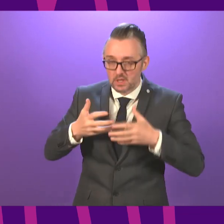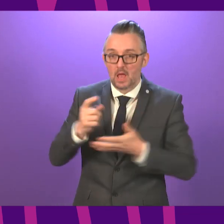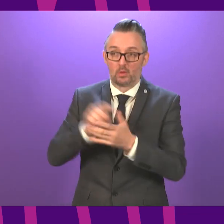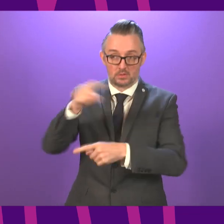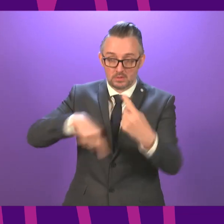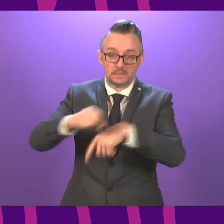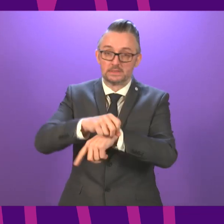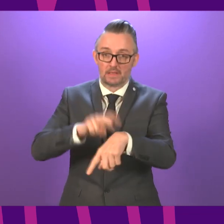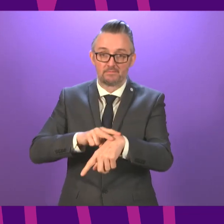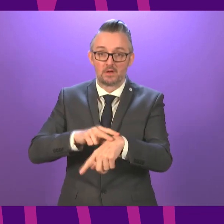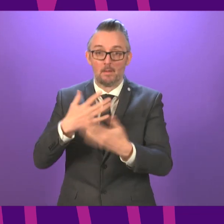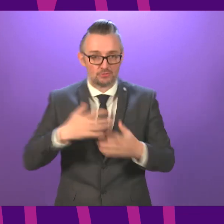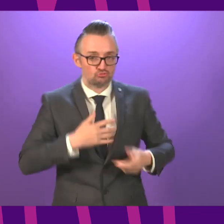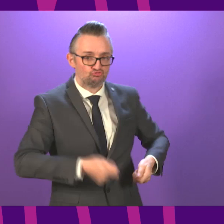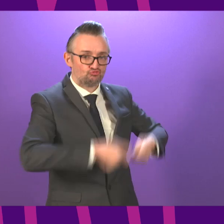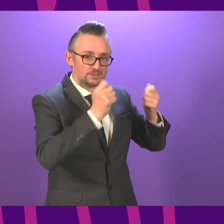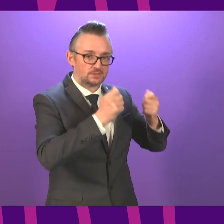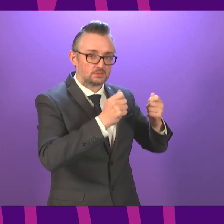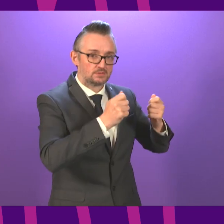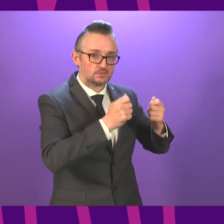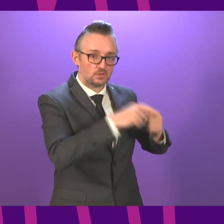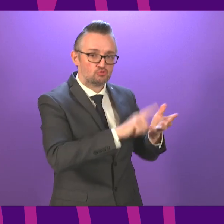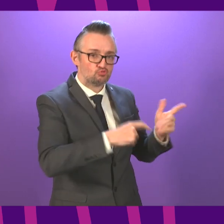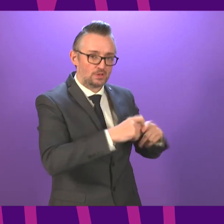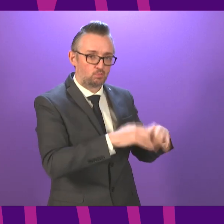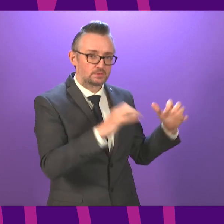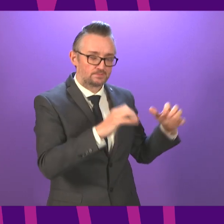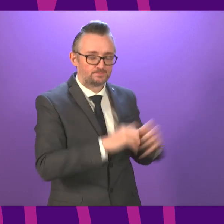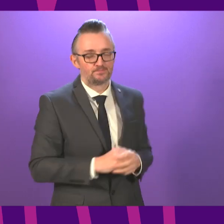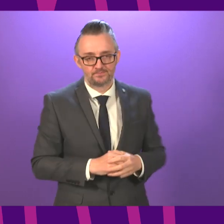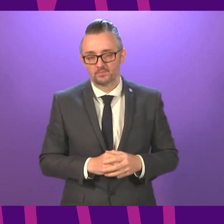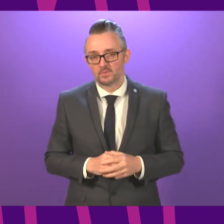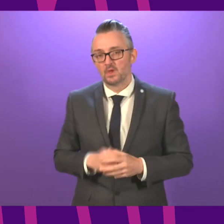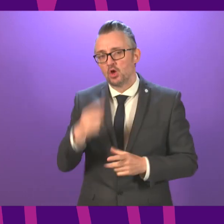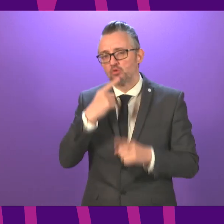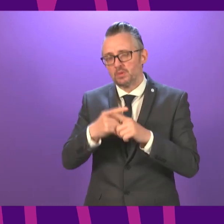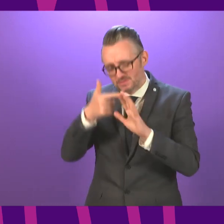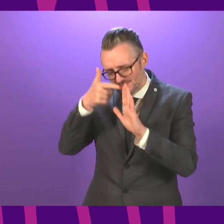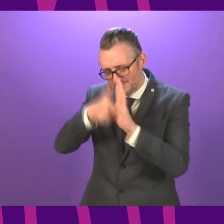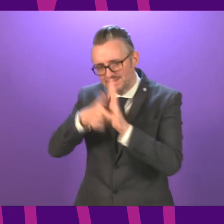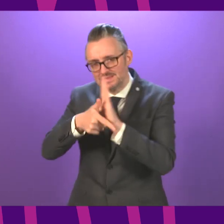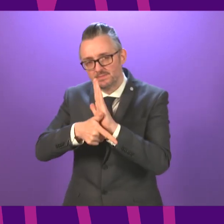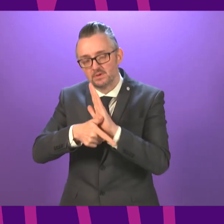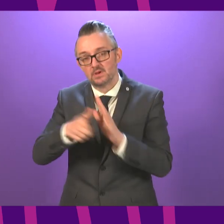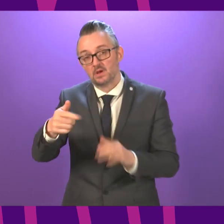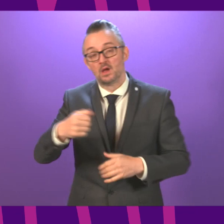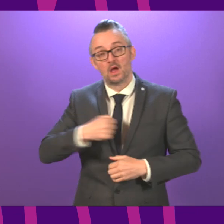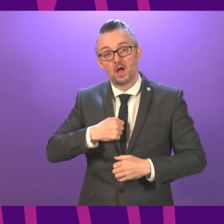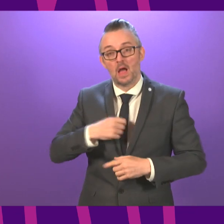Let me dig down a little deeper into the actual areas of activity. Along with standing up our emergency response structures, the Scottish Government has